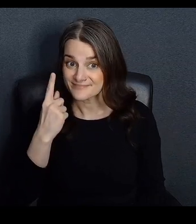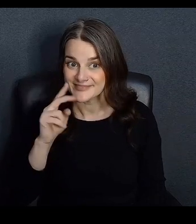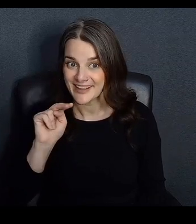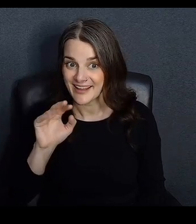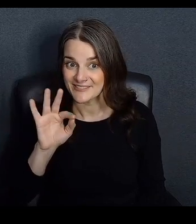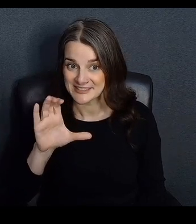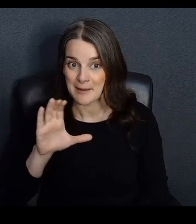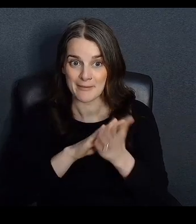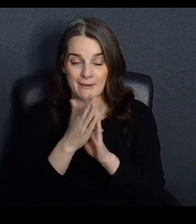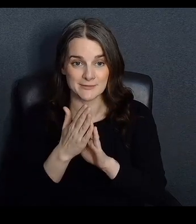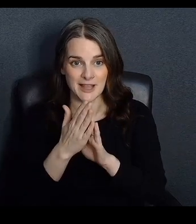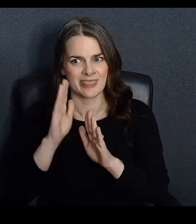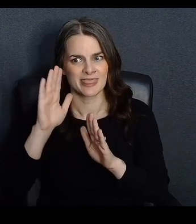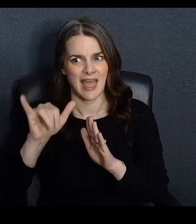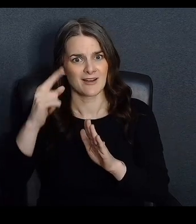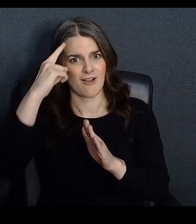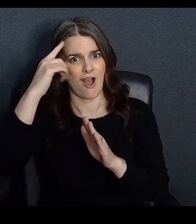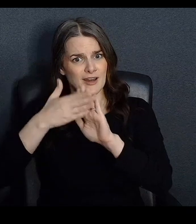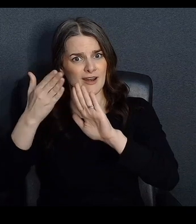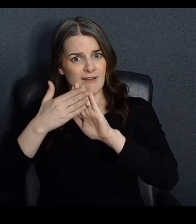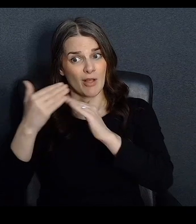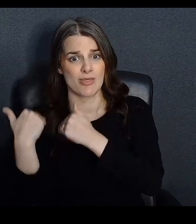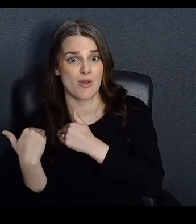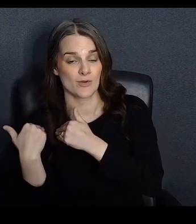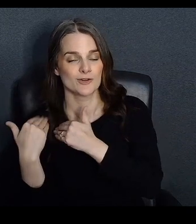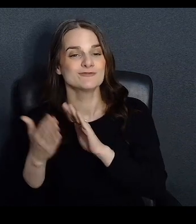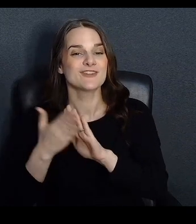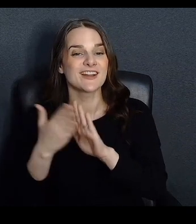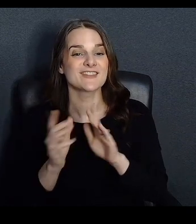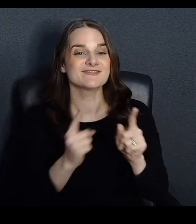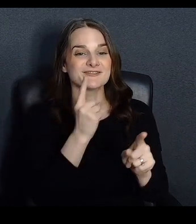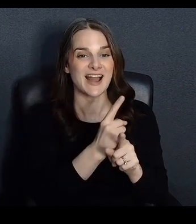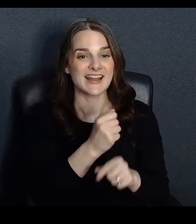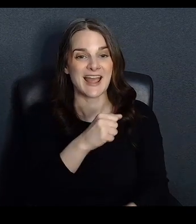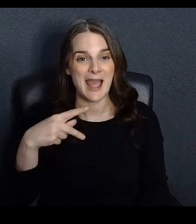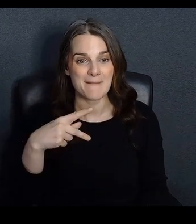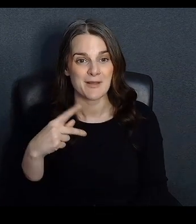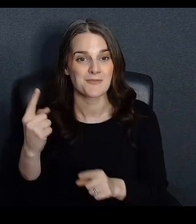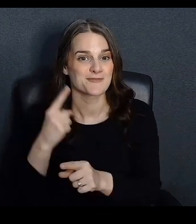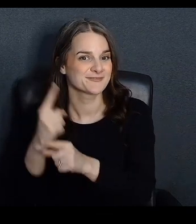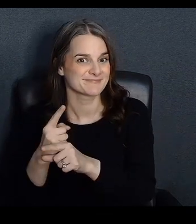load of that task by being pre-programmed to run the right app on each day.